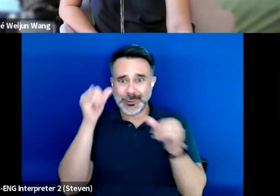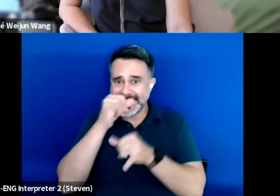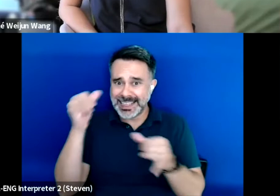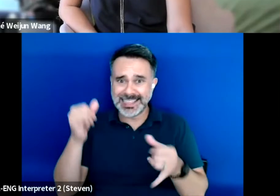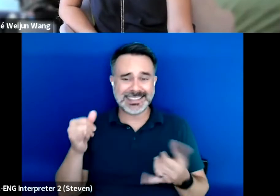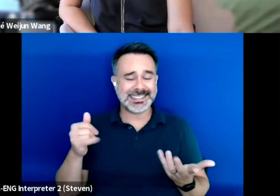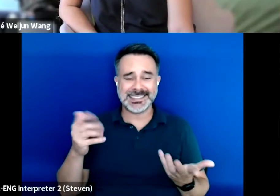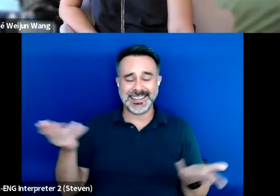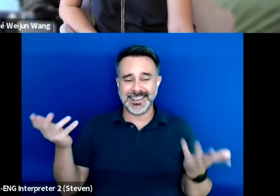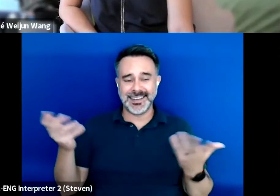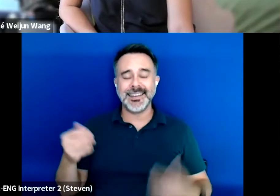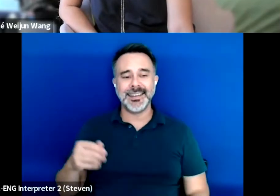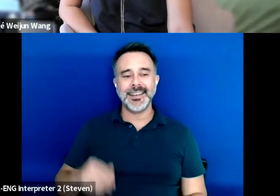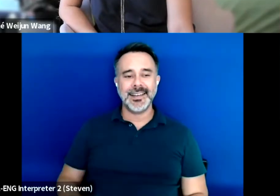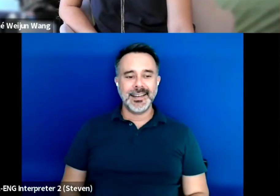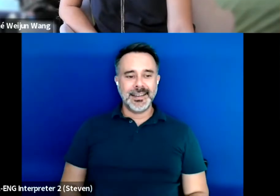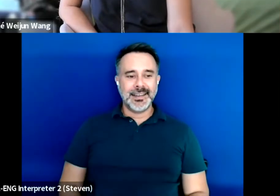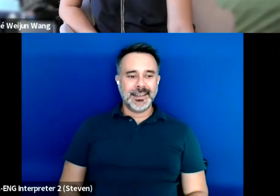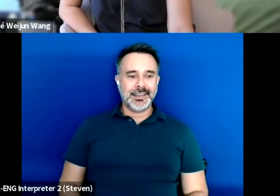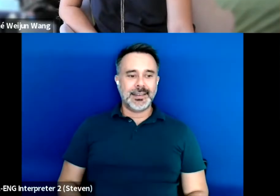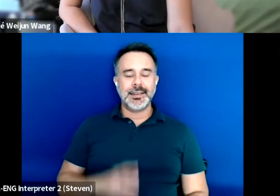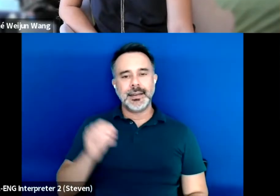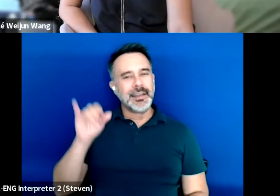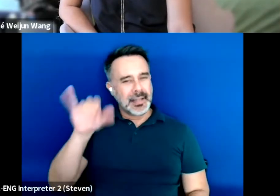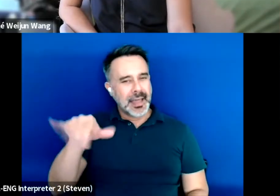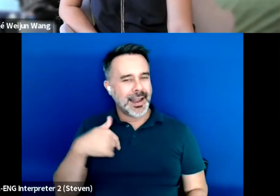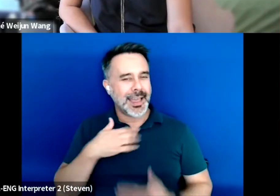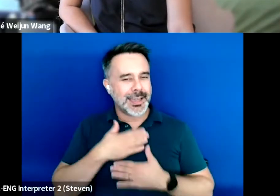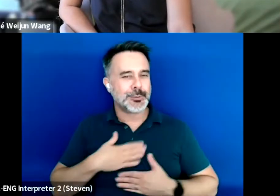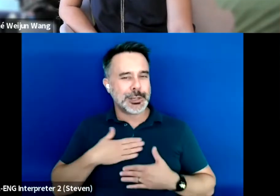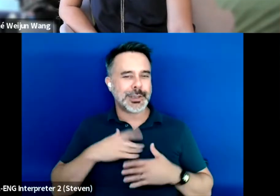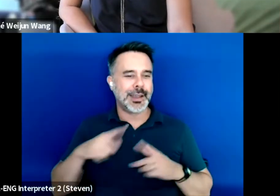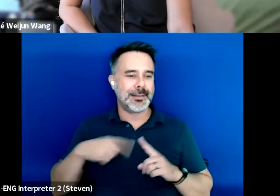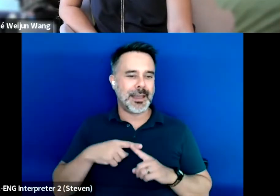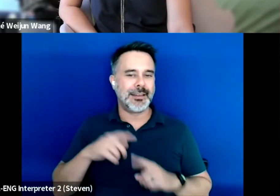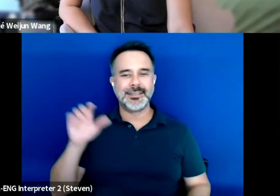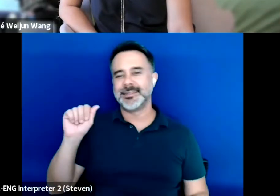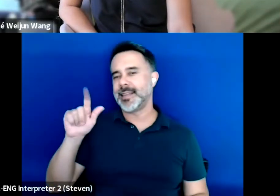and being fashionable, or trying to be fashionable.